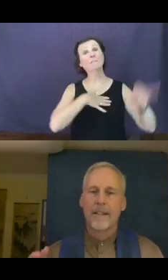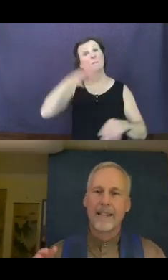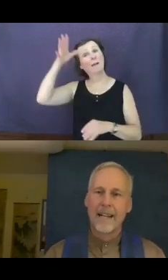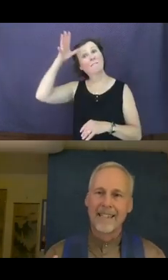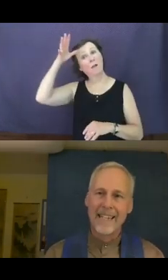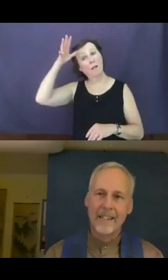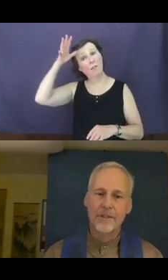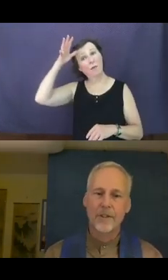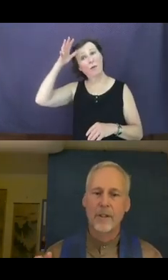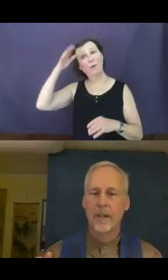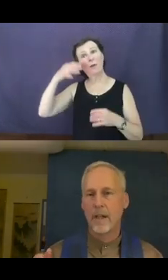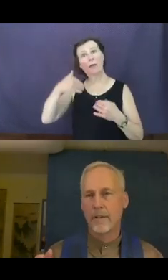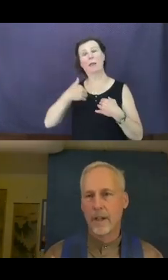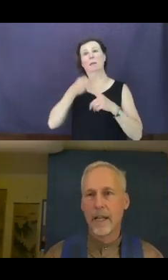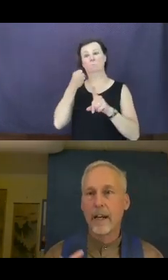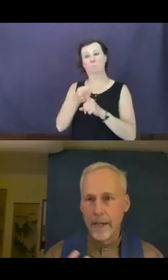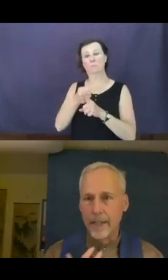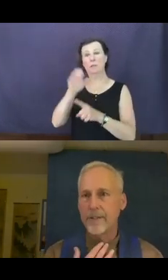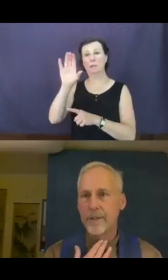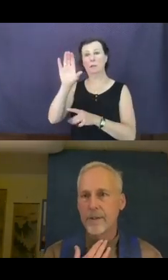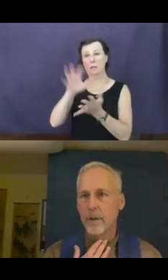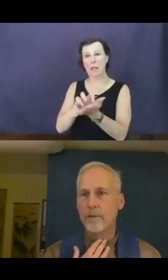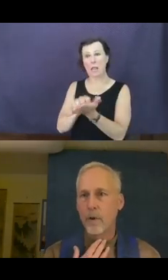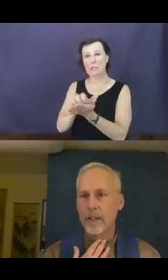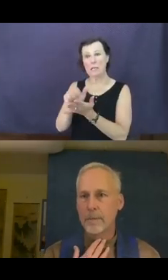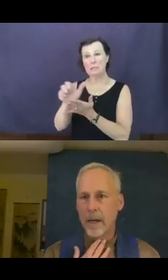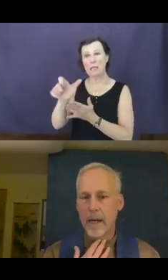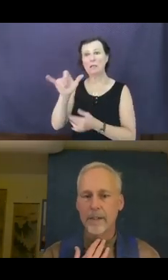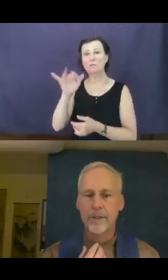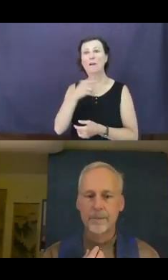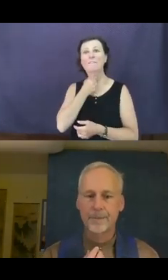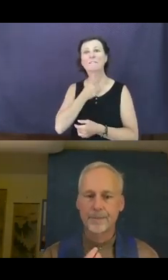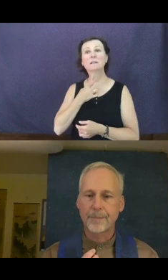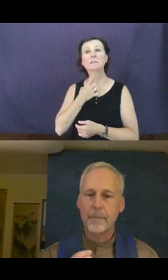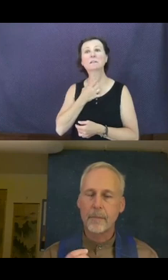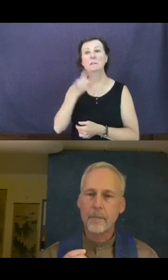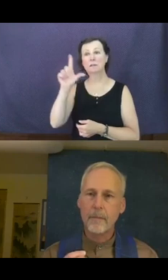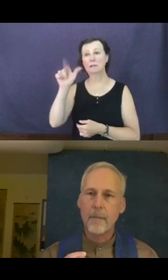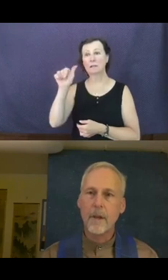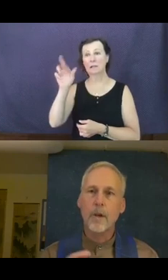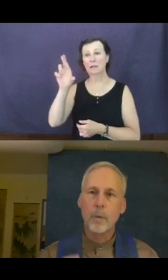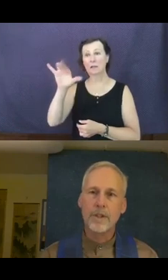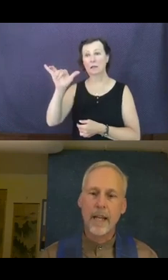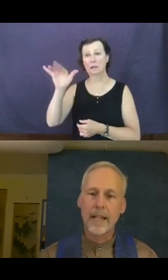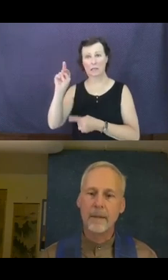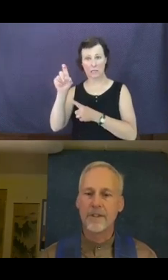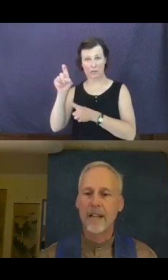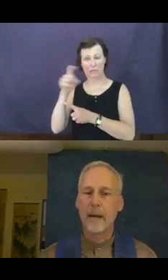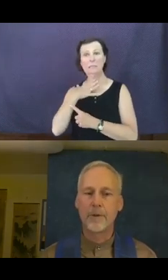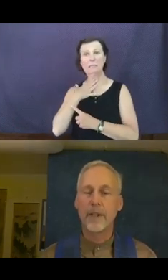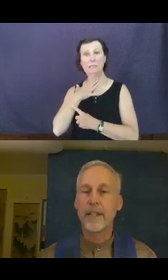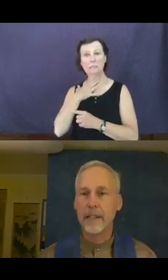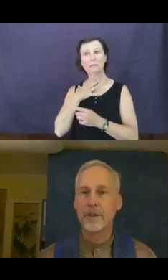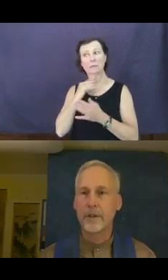got cancer of the larynx, or voice box, which led him to stop drinking during